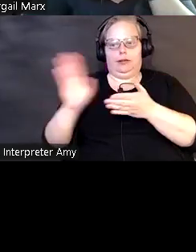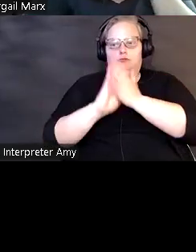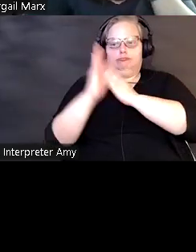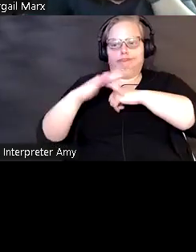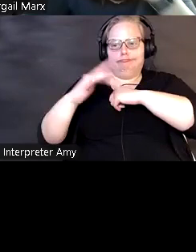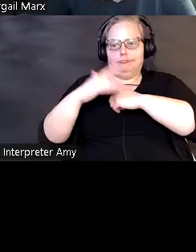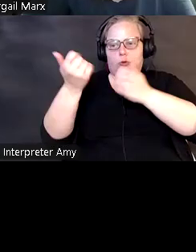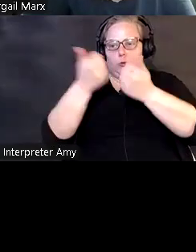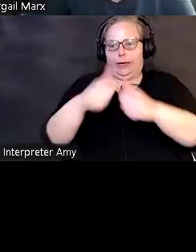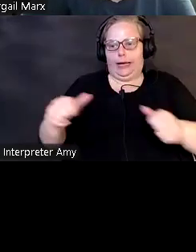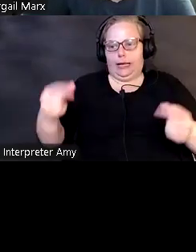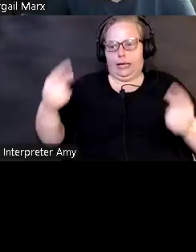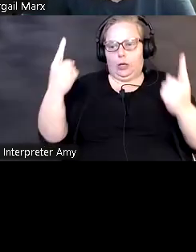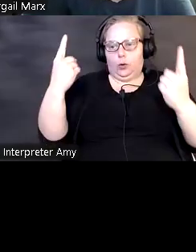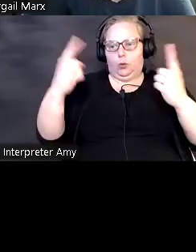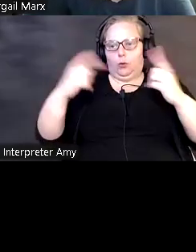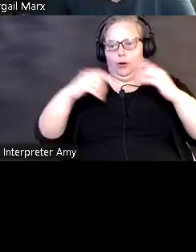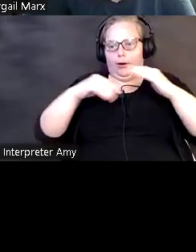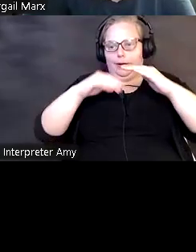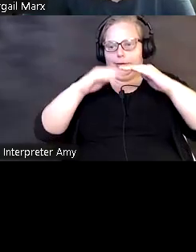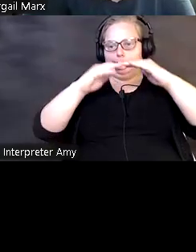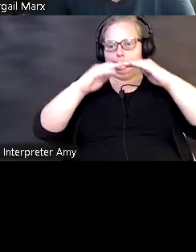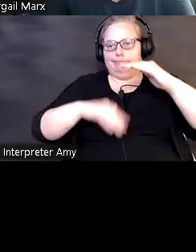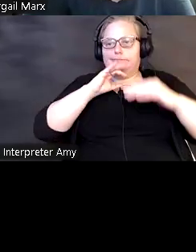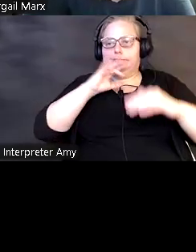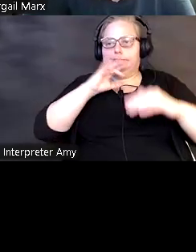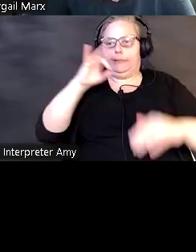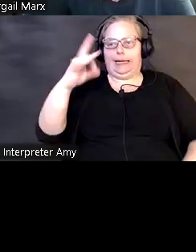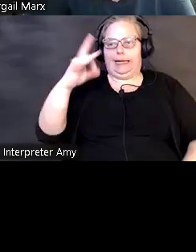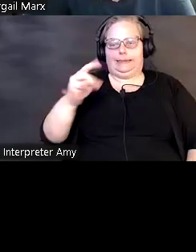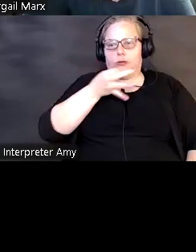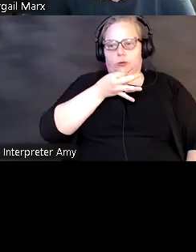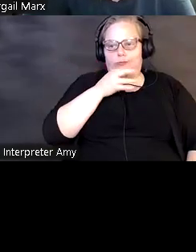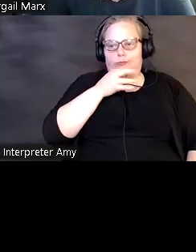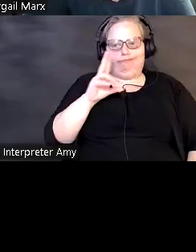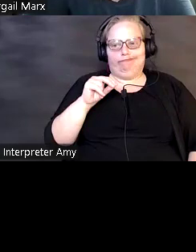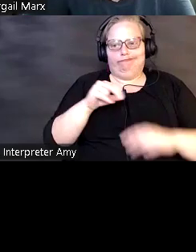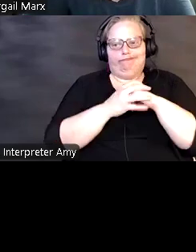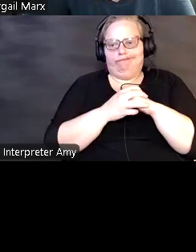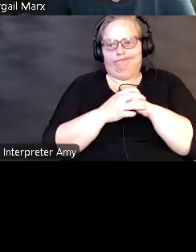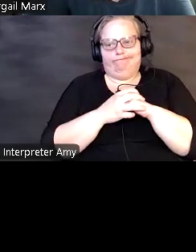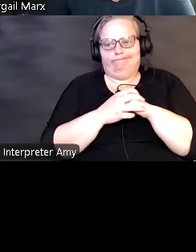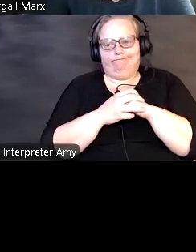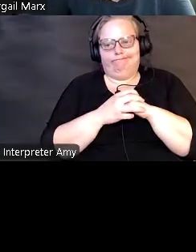anybody under 18 in the near future that he knew. So that's why we have not done a lot of it in the